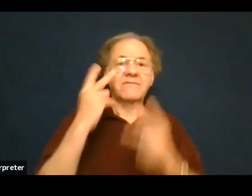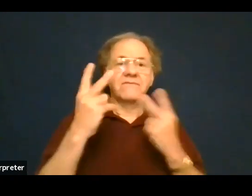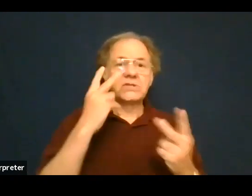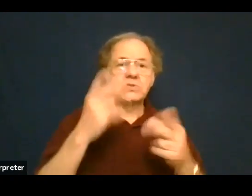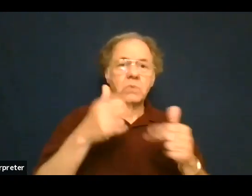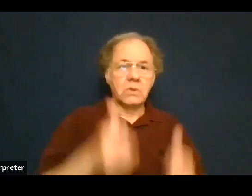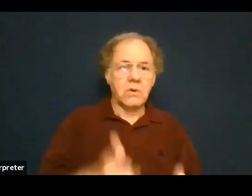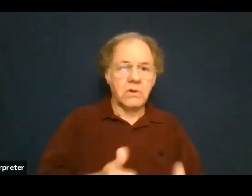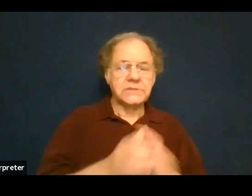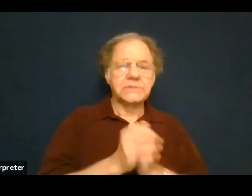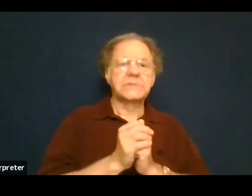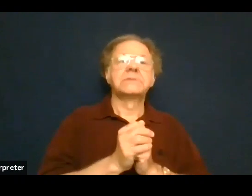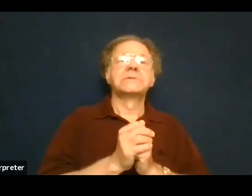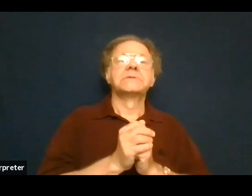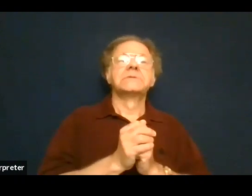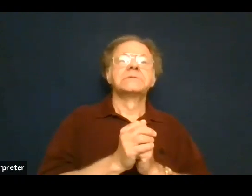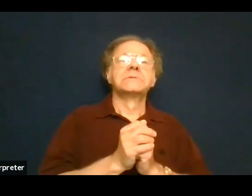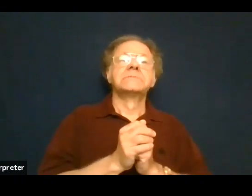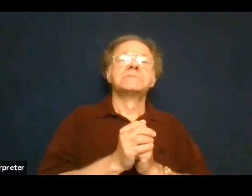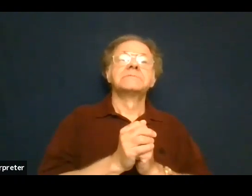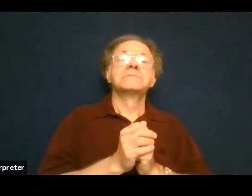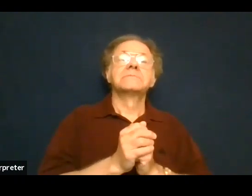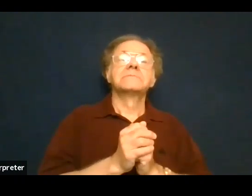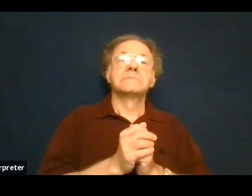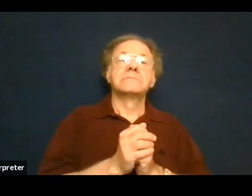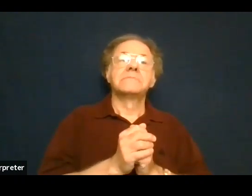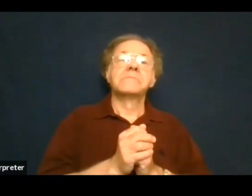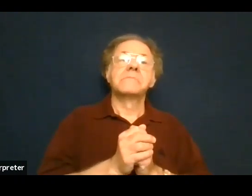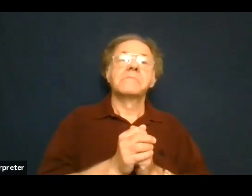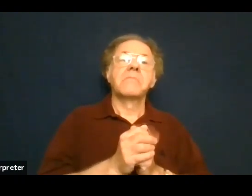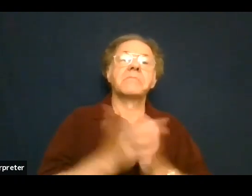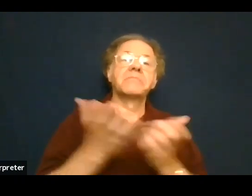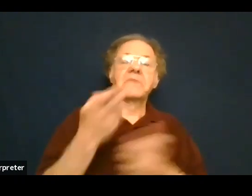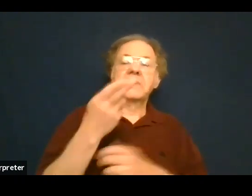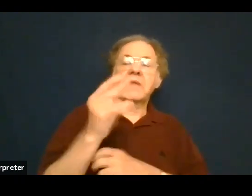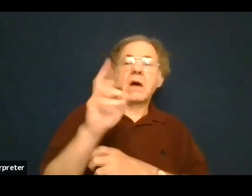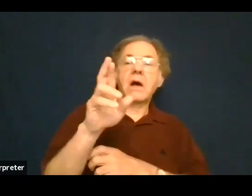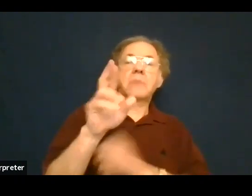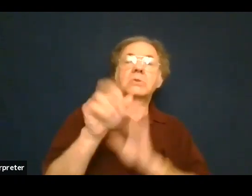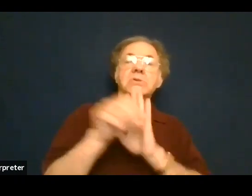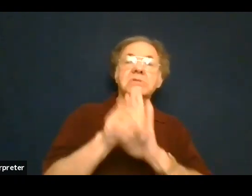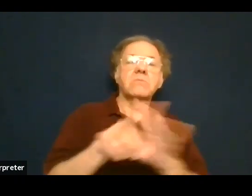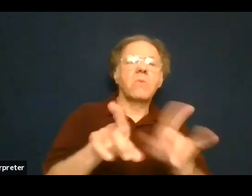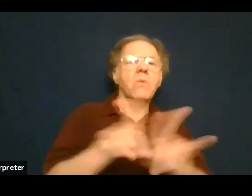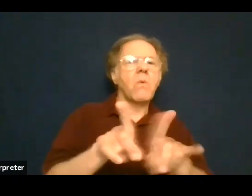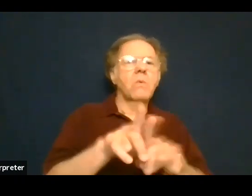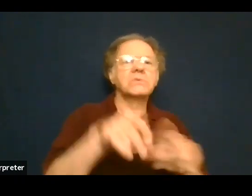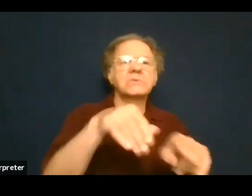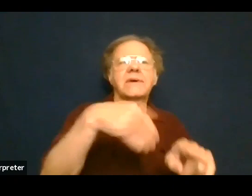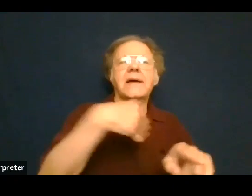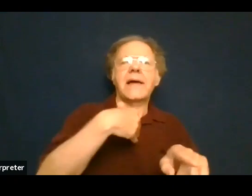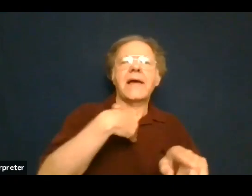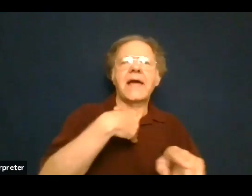And the Heimler syndrome also has the enamel defects